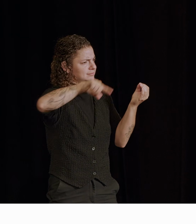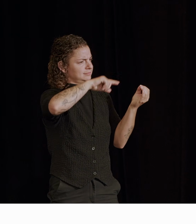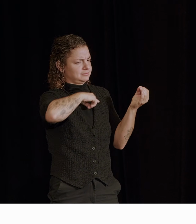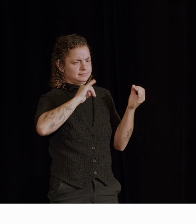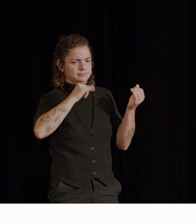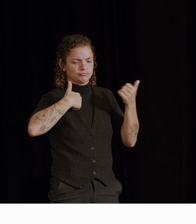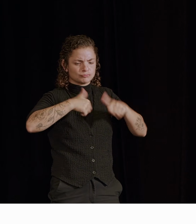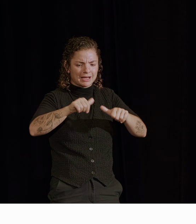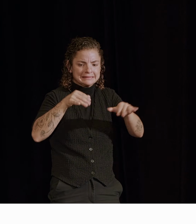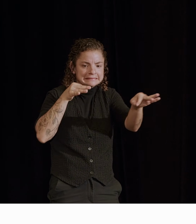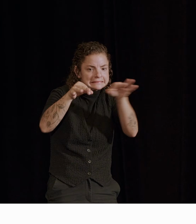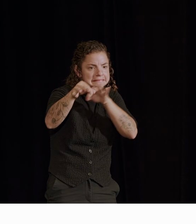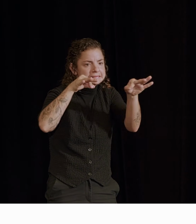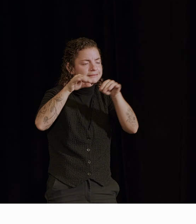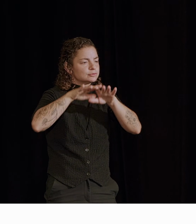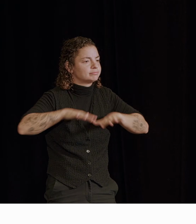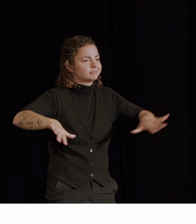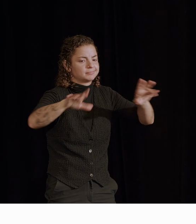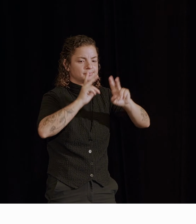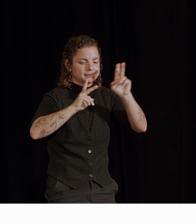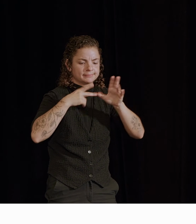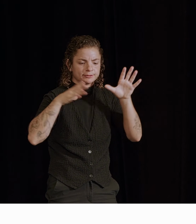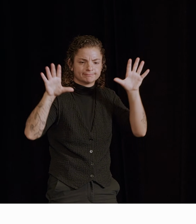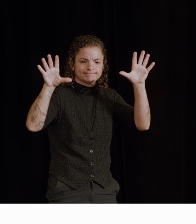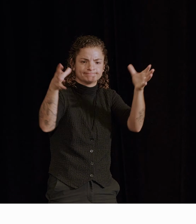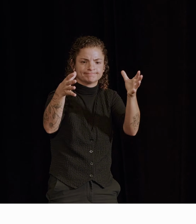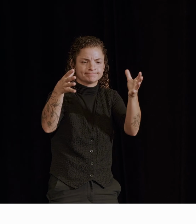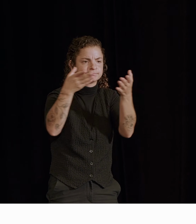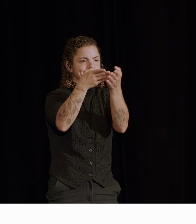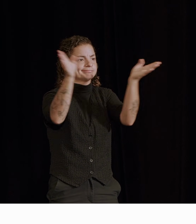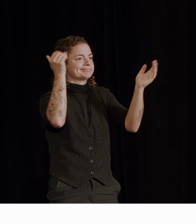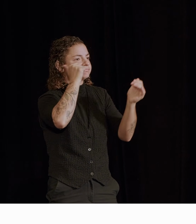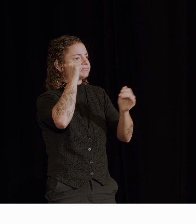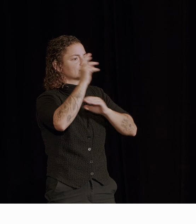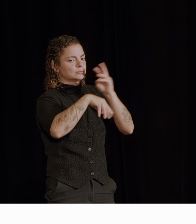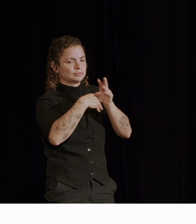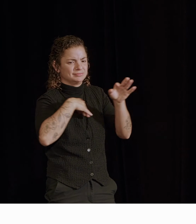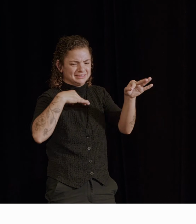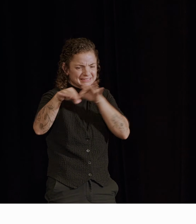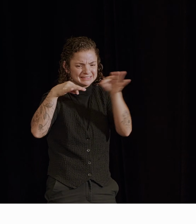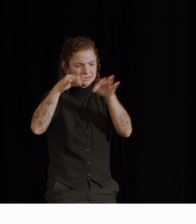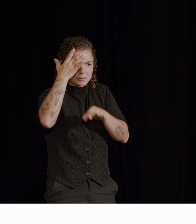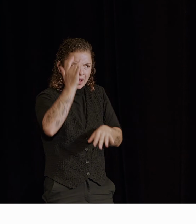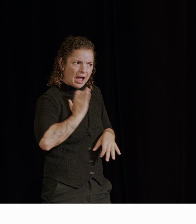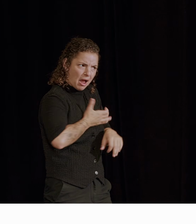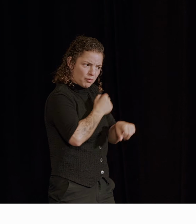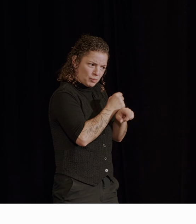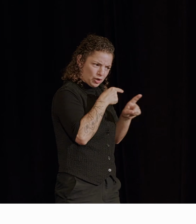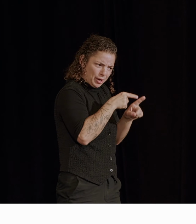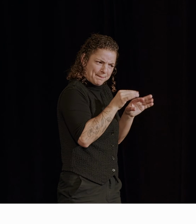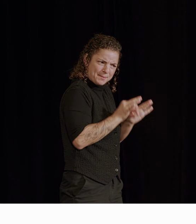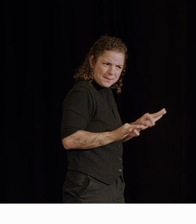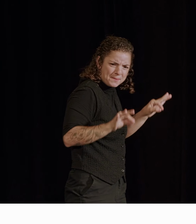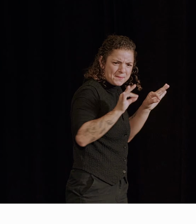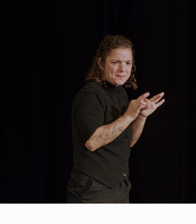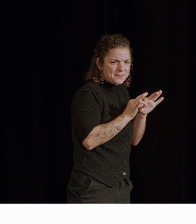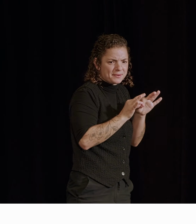in the wider mainstream world about why this work is important. We're not building stuff for some other.